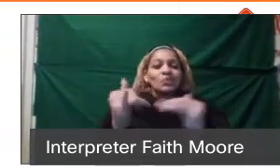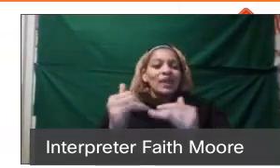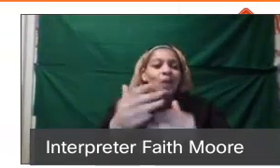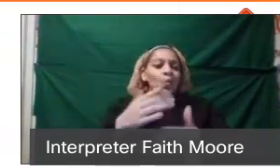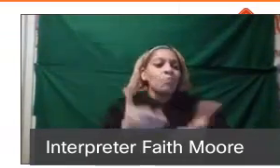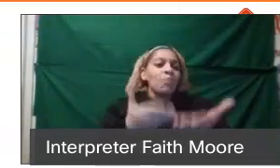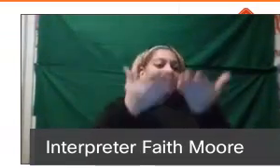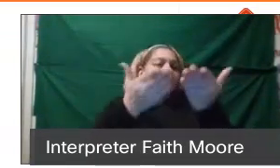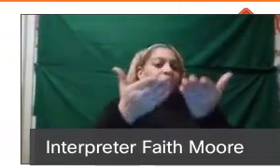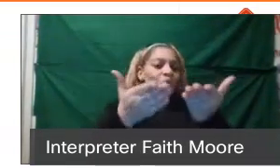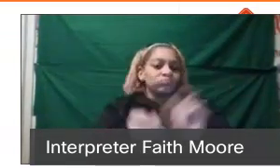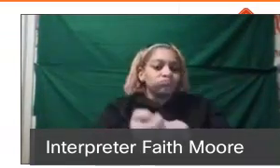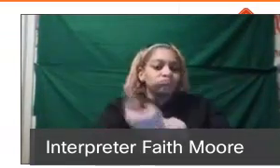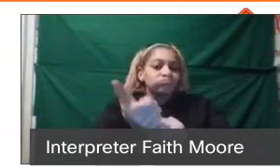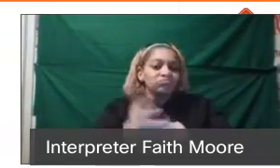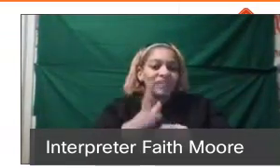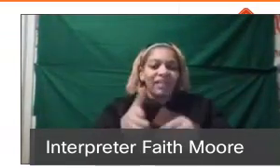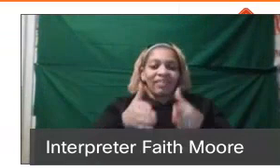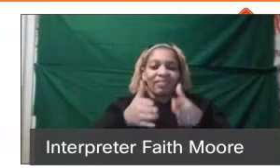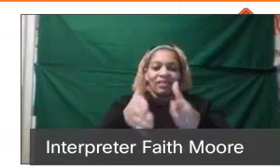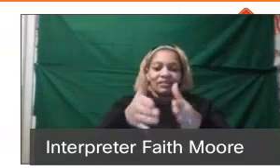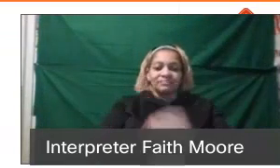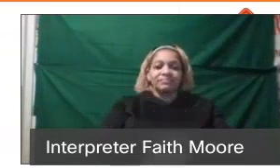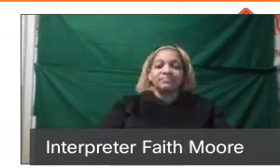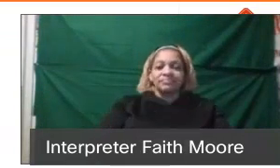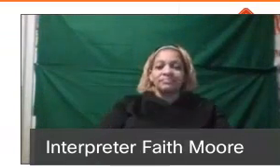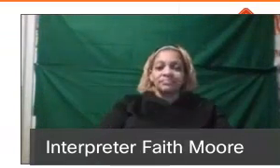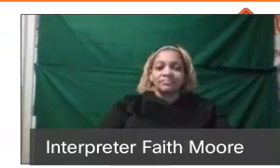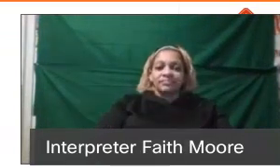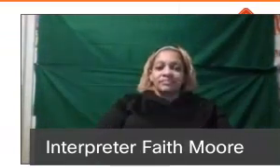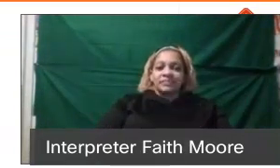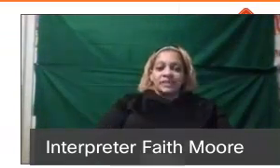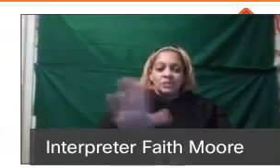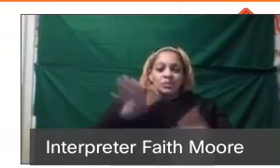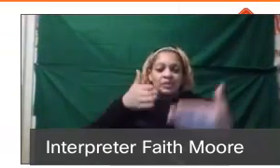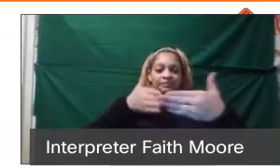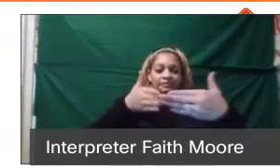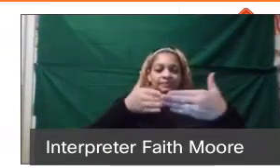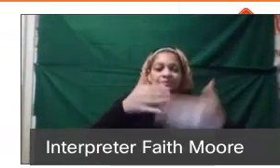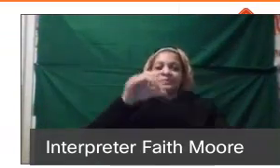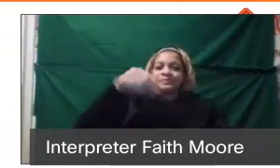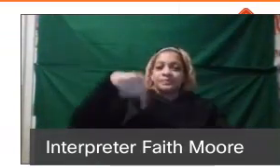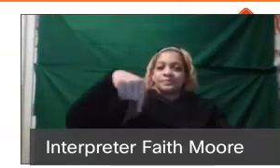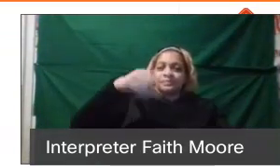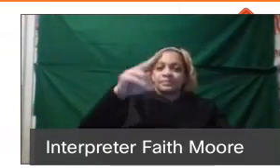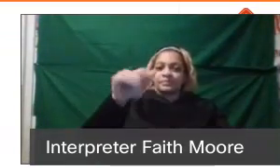Just in advance of class and boss street. And then creating a parking lane to the.